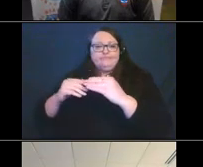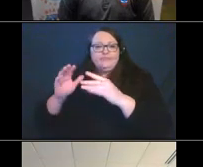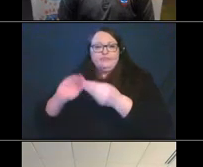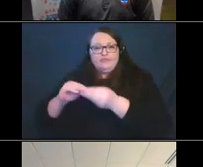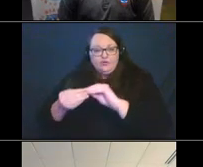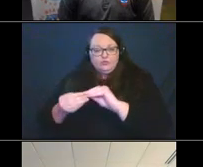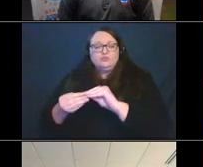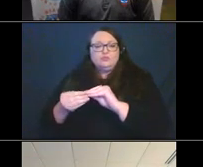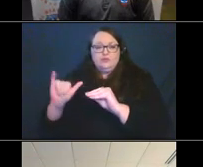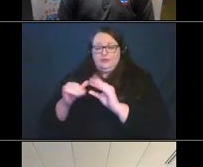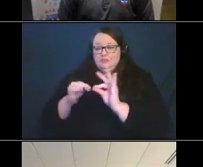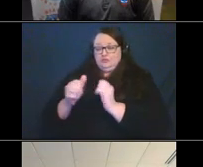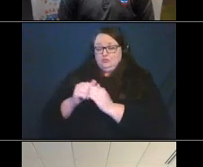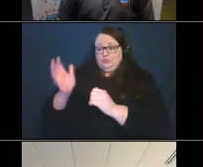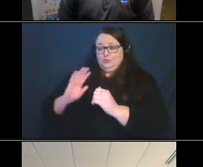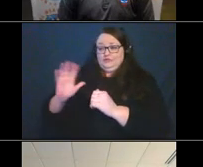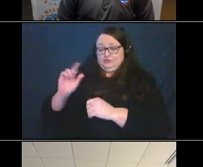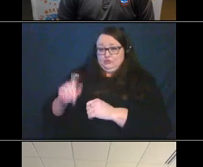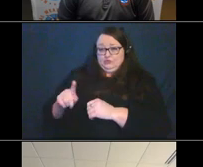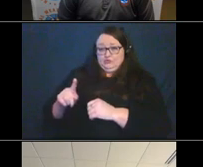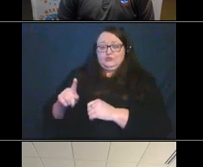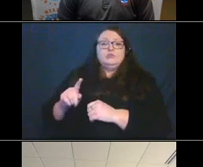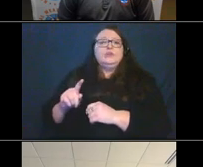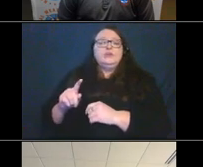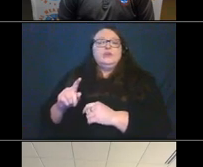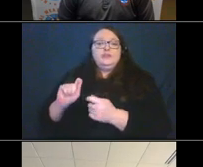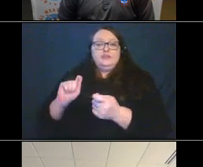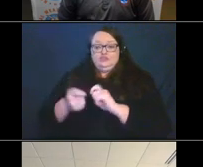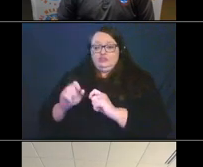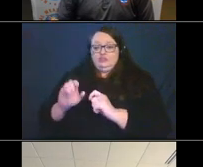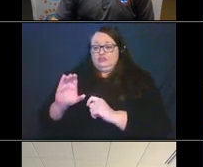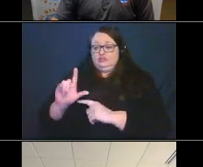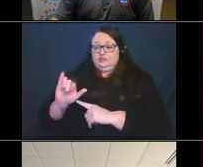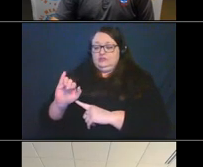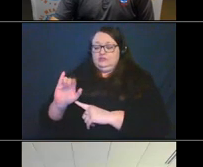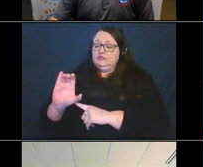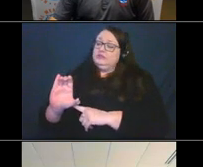the goal is that we would account for the changing climate by looking at those temperature thresholds